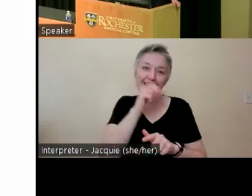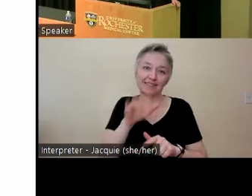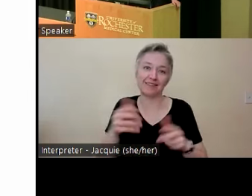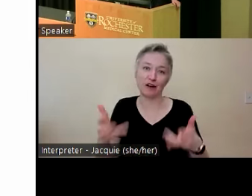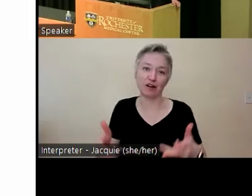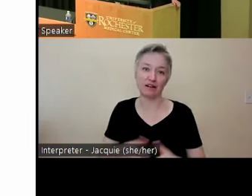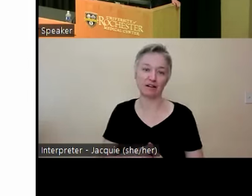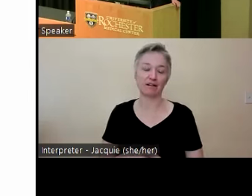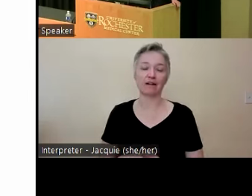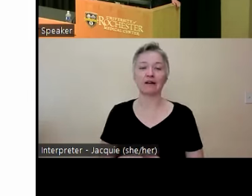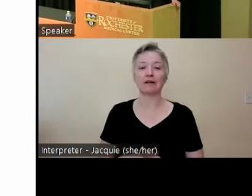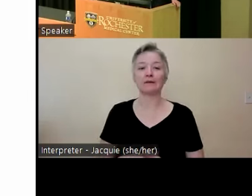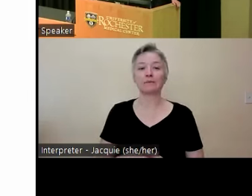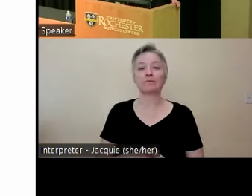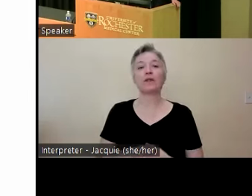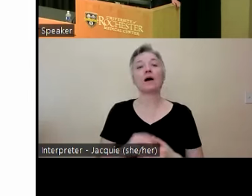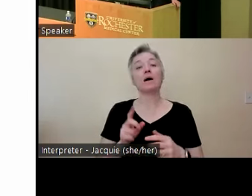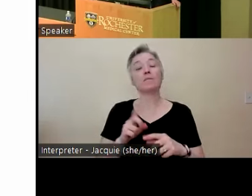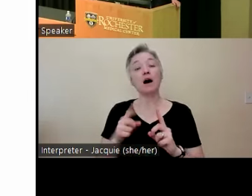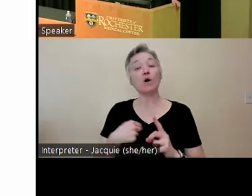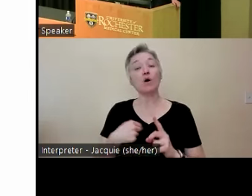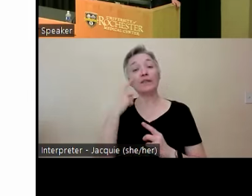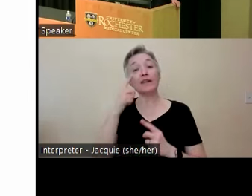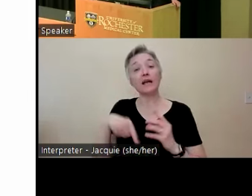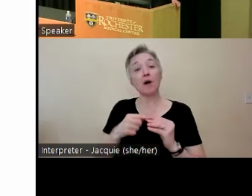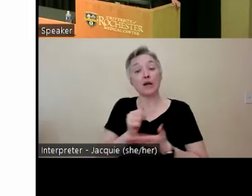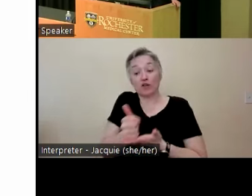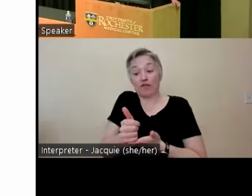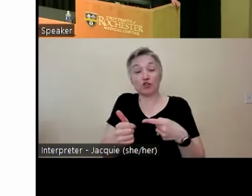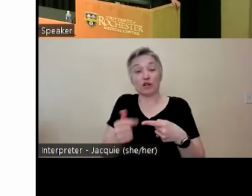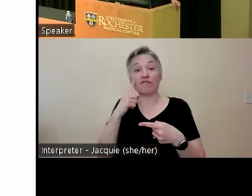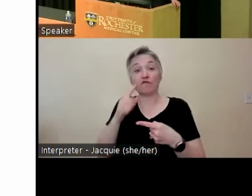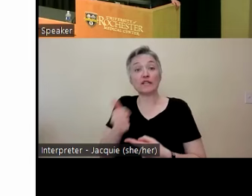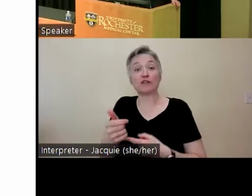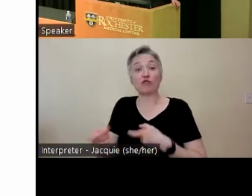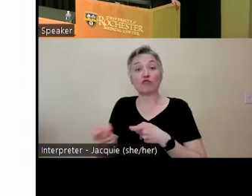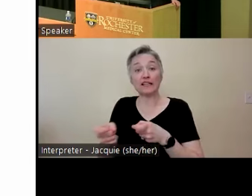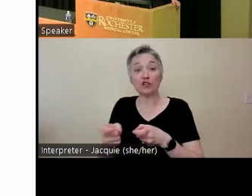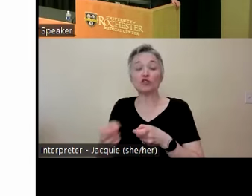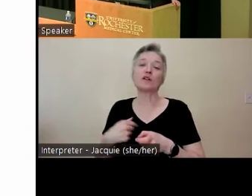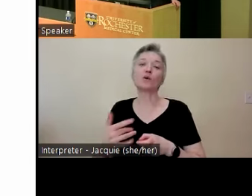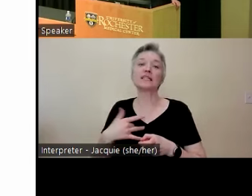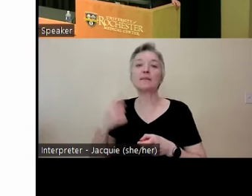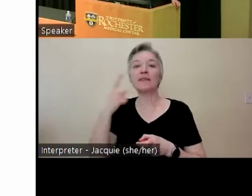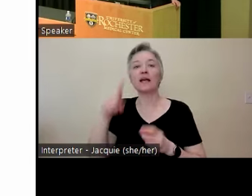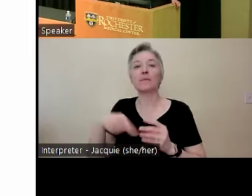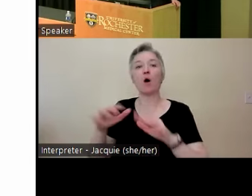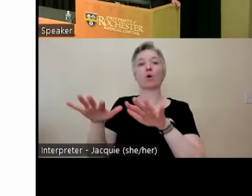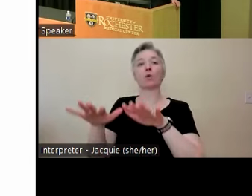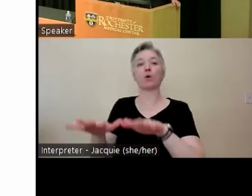when we think about self-regulation interventions we often think about downregulating an individual